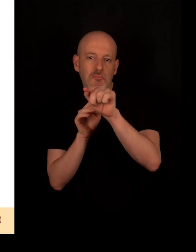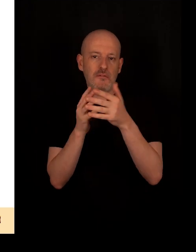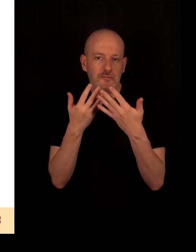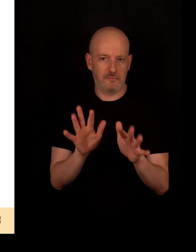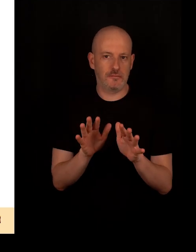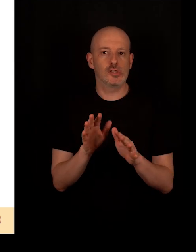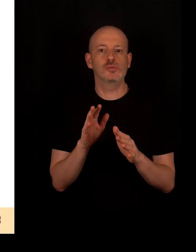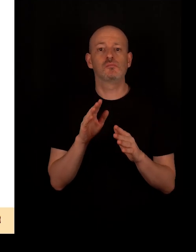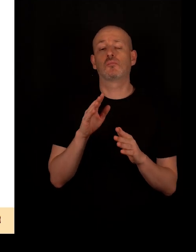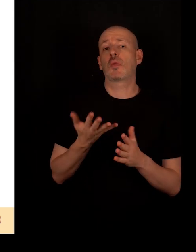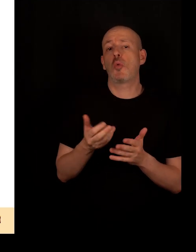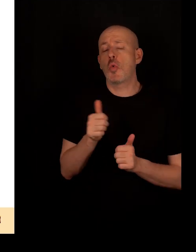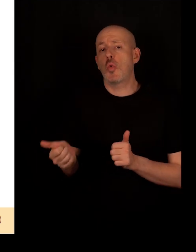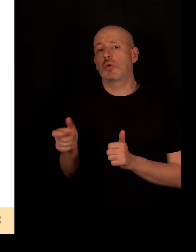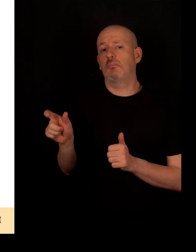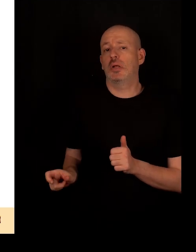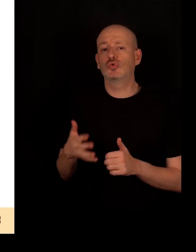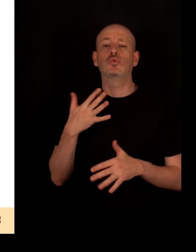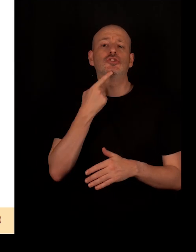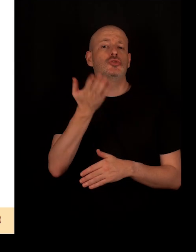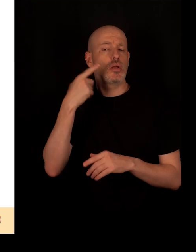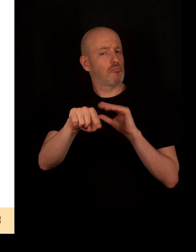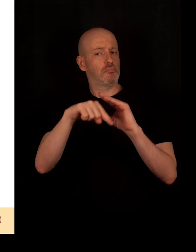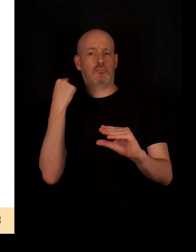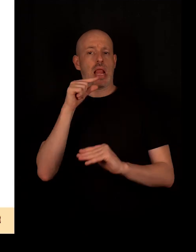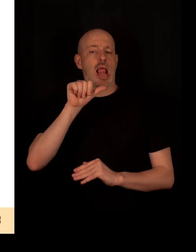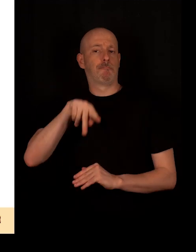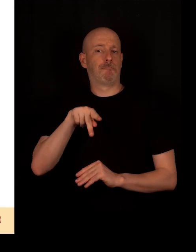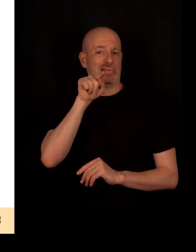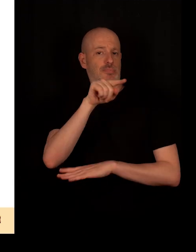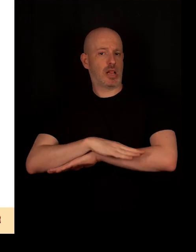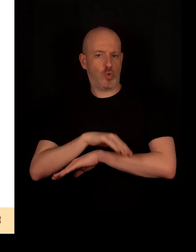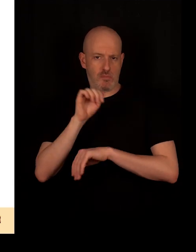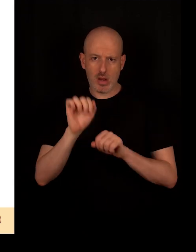some of you. And there will be also another colleague. As said before, you can message us via GAP.